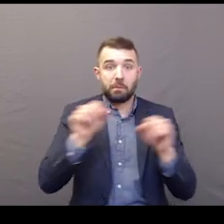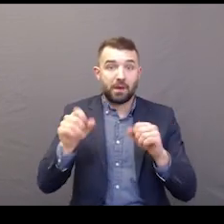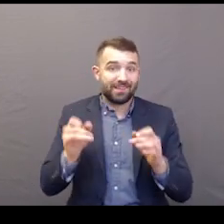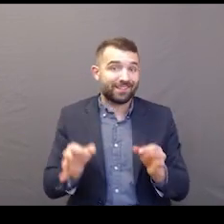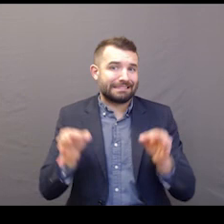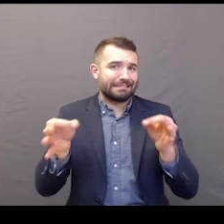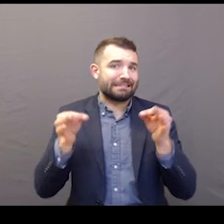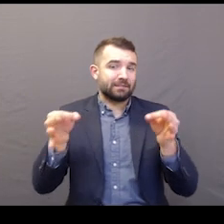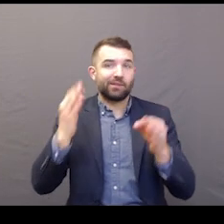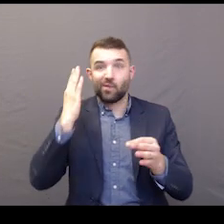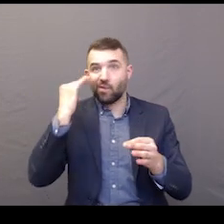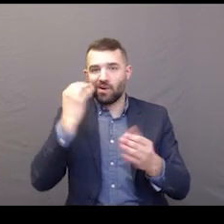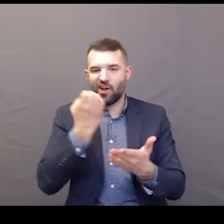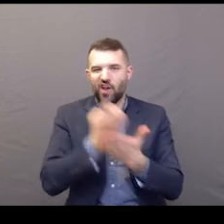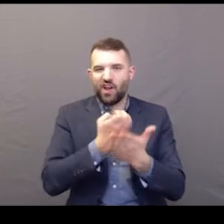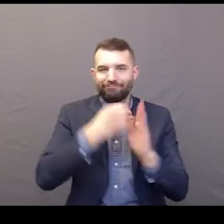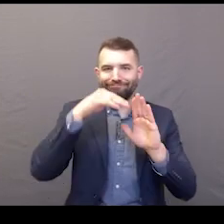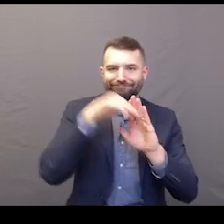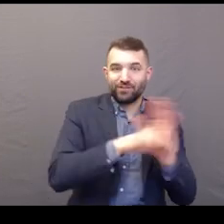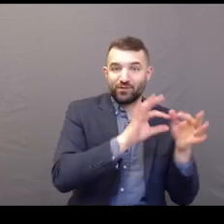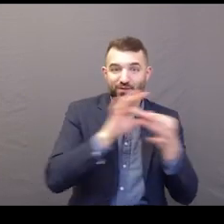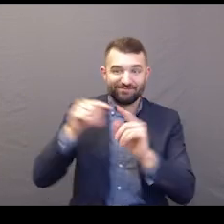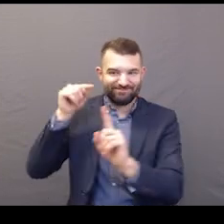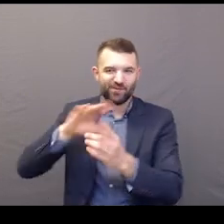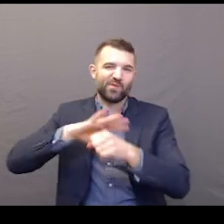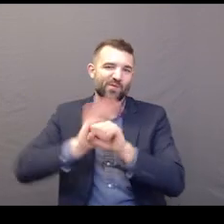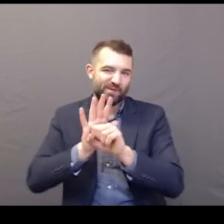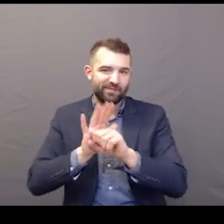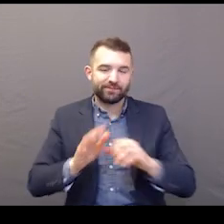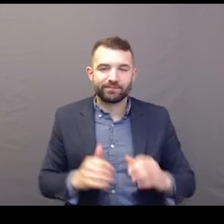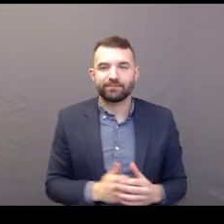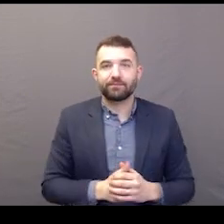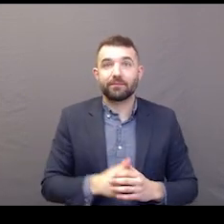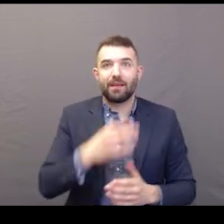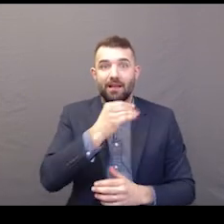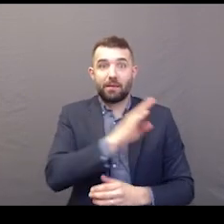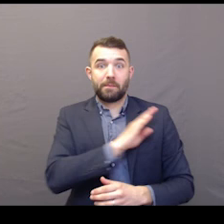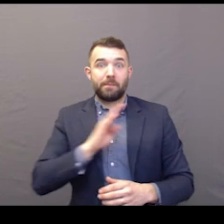recession caused by COVID-19 and the ongoing Sound Transit Board Realignment process.